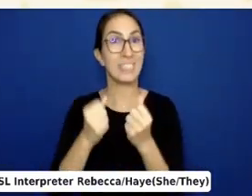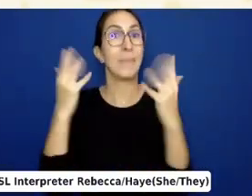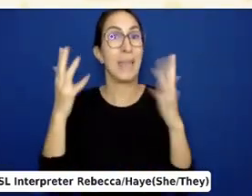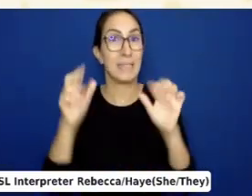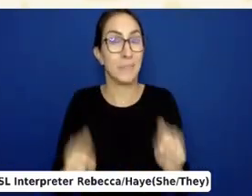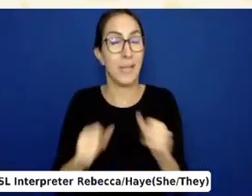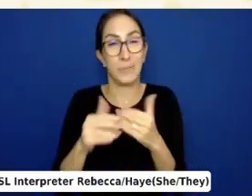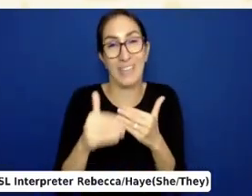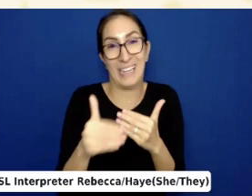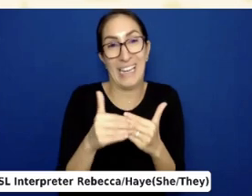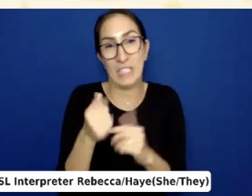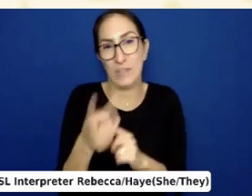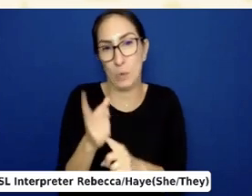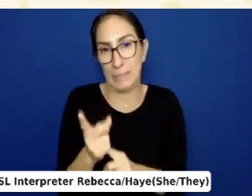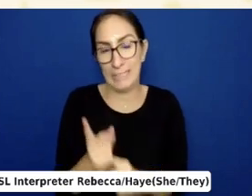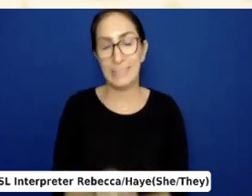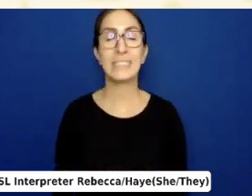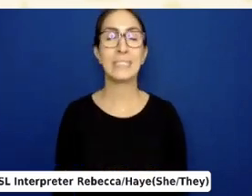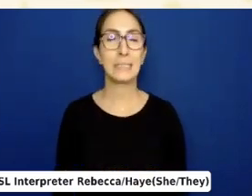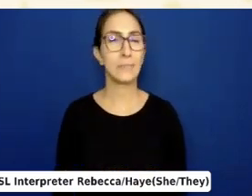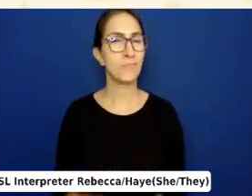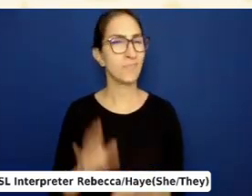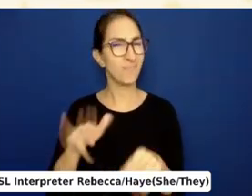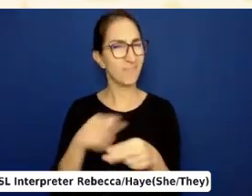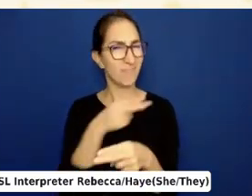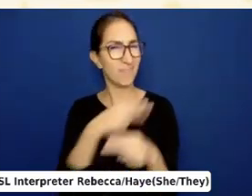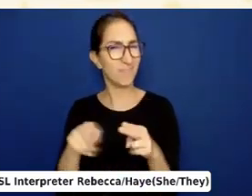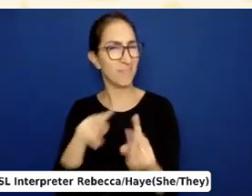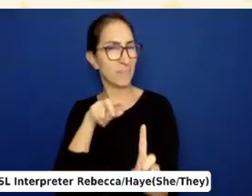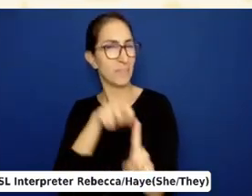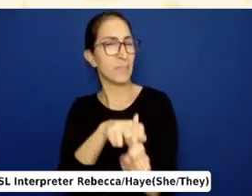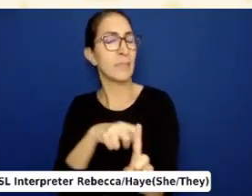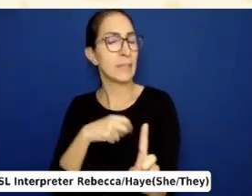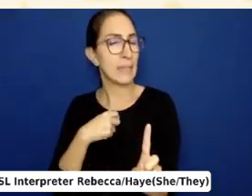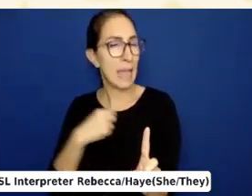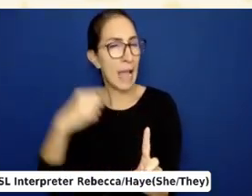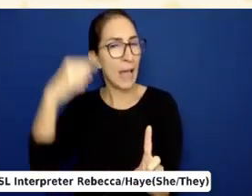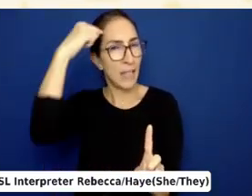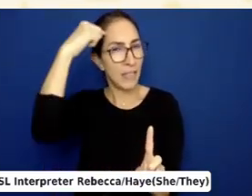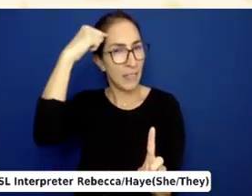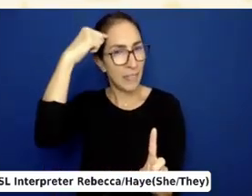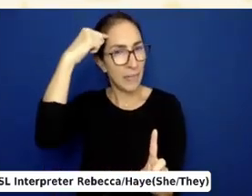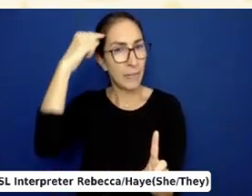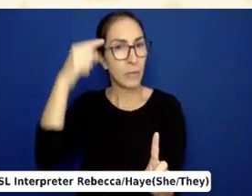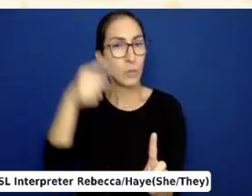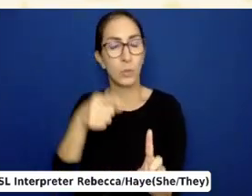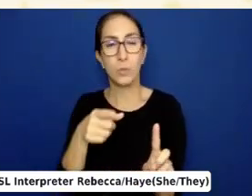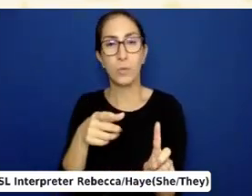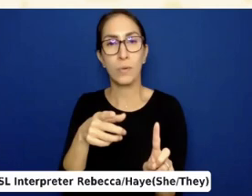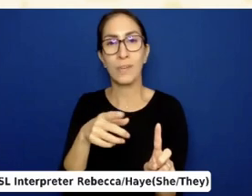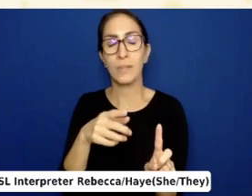We had a question come in about, Can you share a link